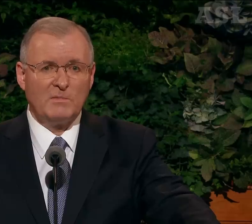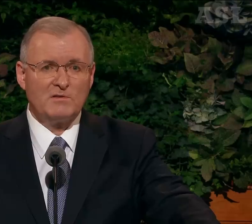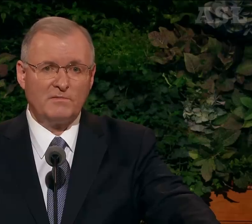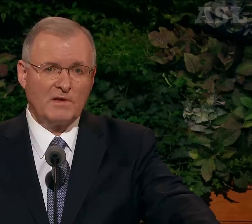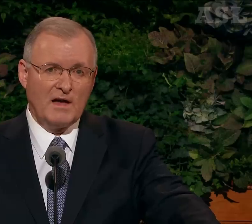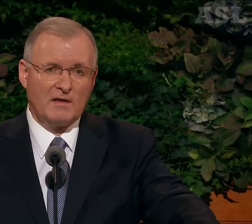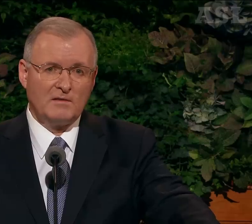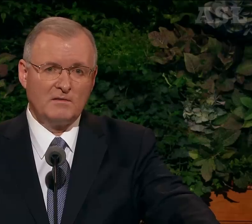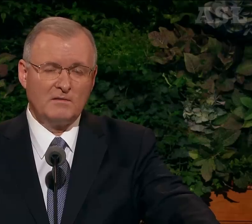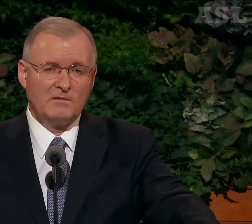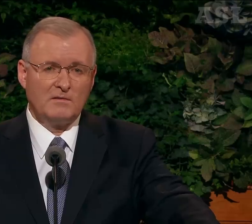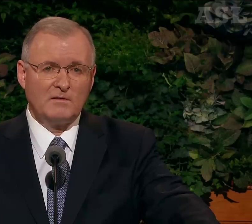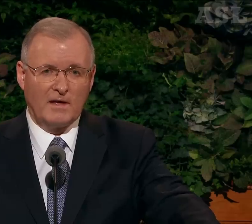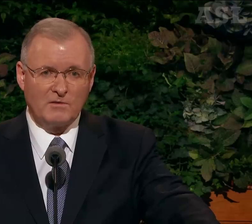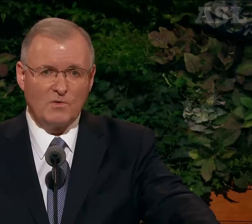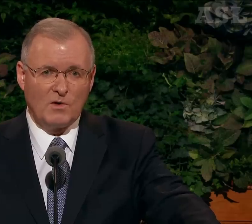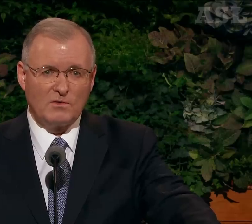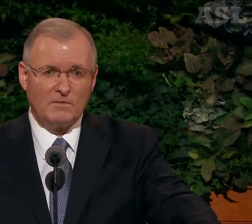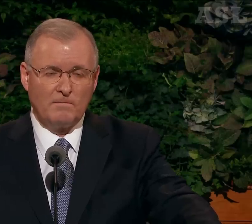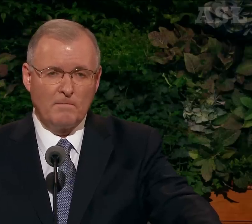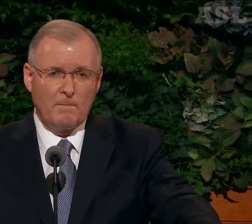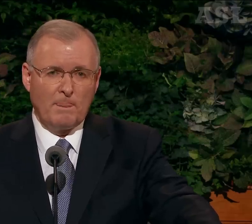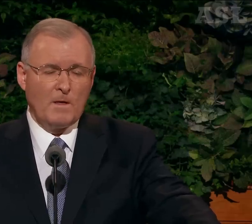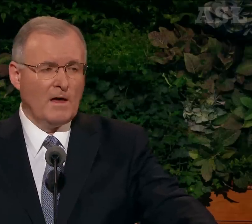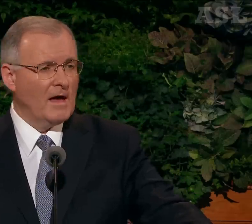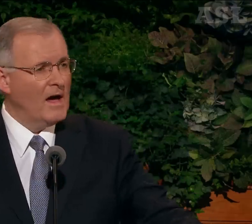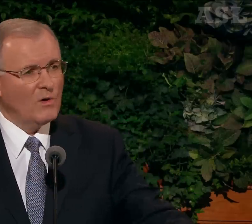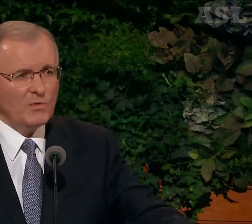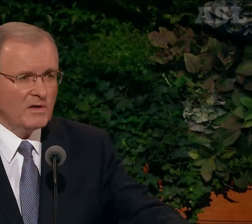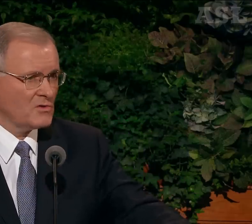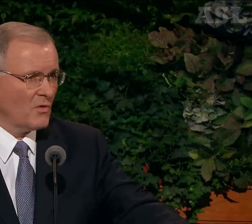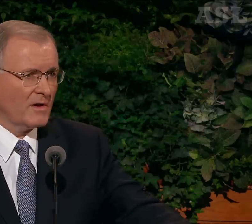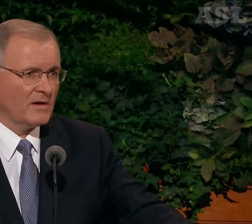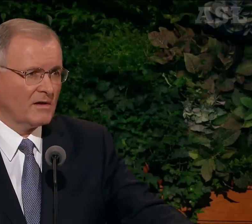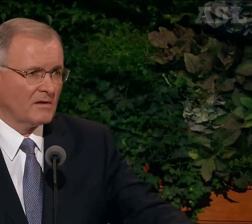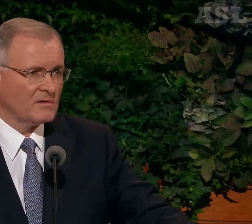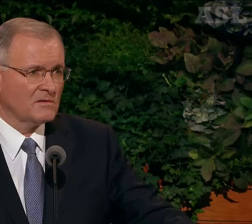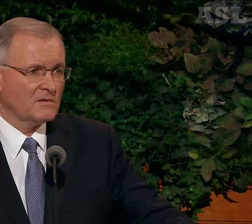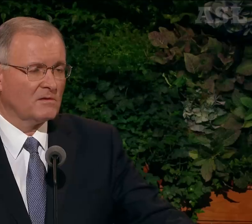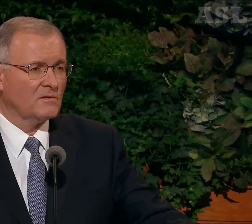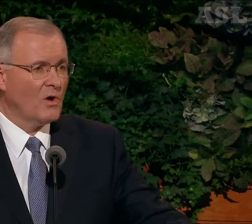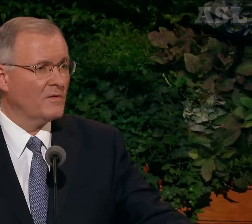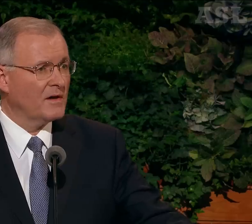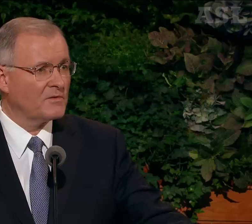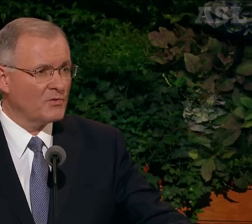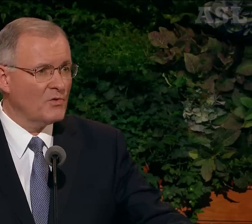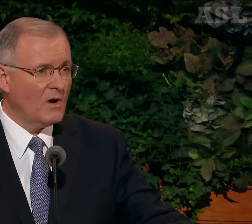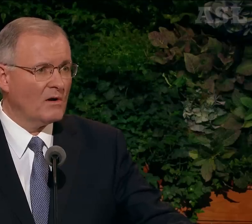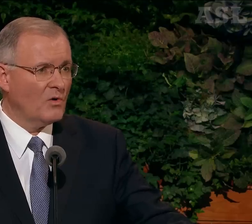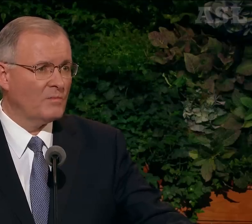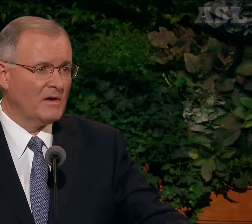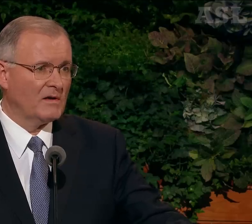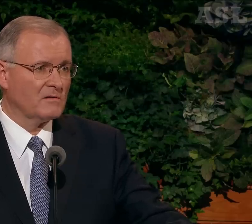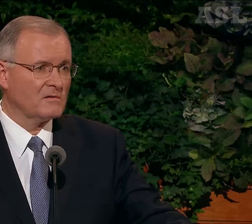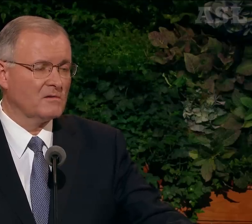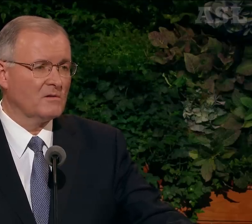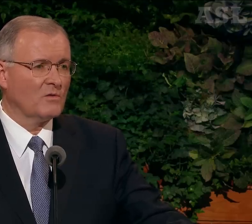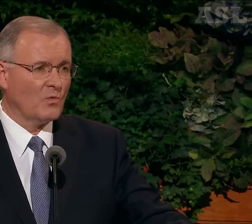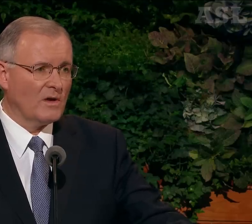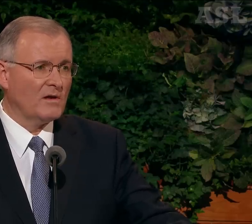WE ARE OBEDIENT TO THE